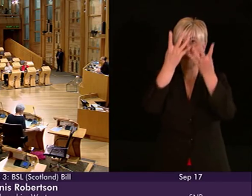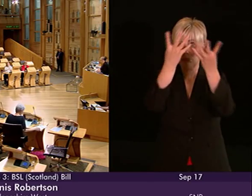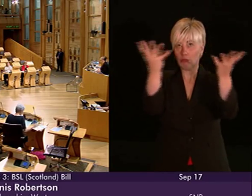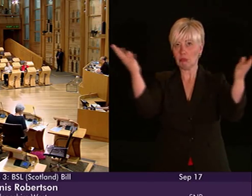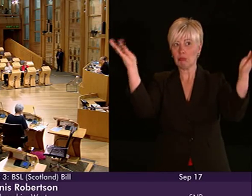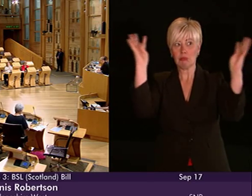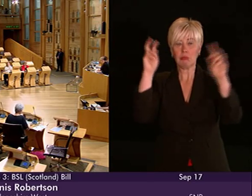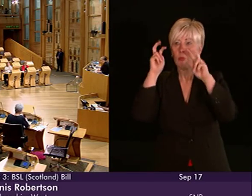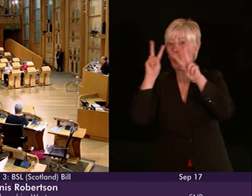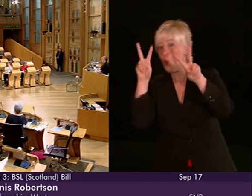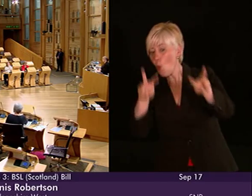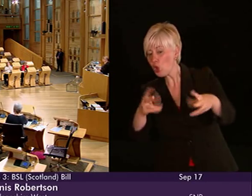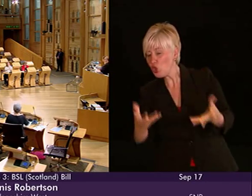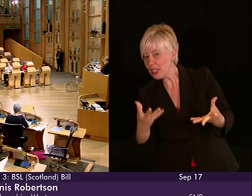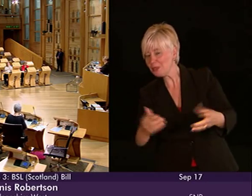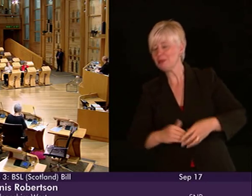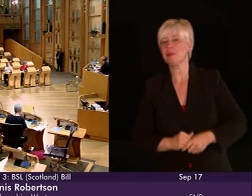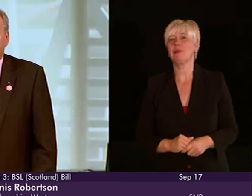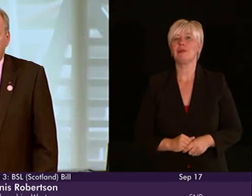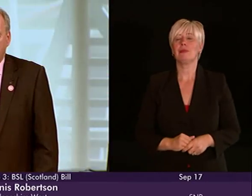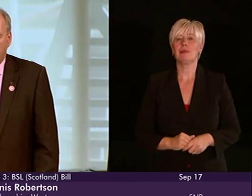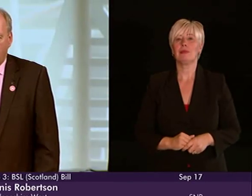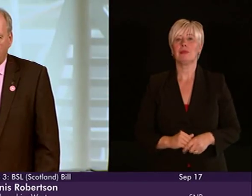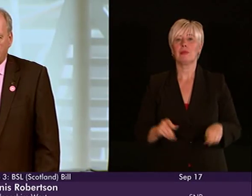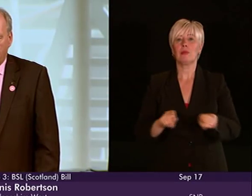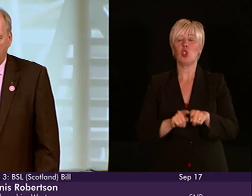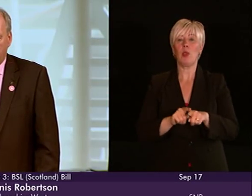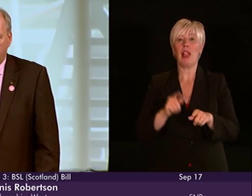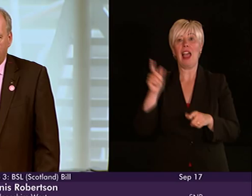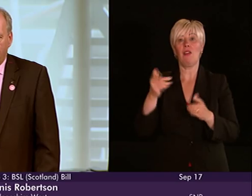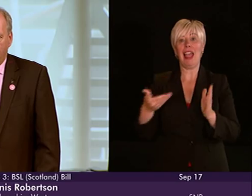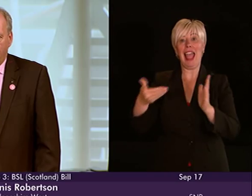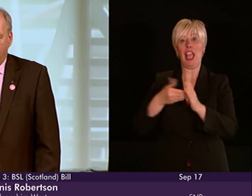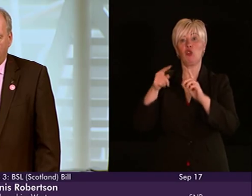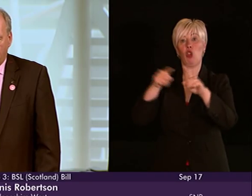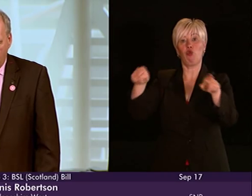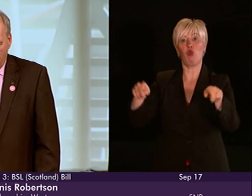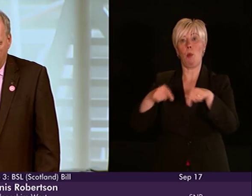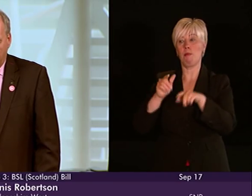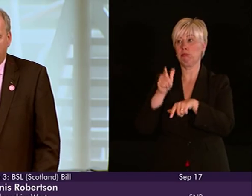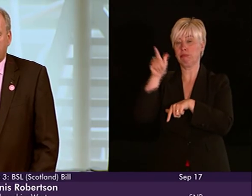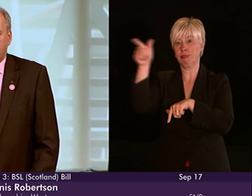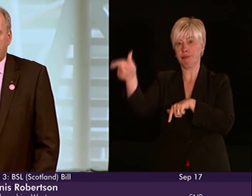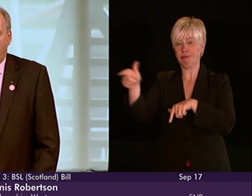afternoon. I also welcome those who are in the overspill room. I am not sure when we